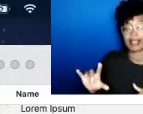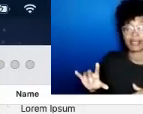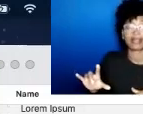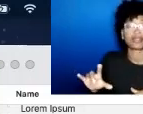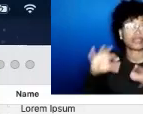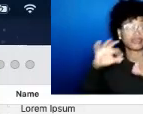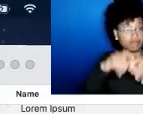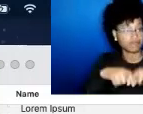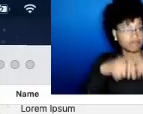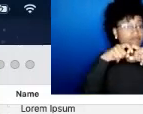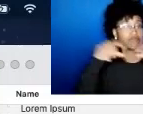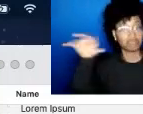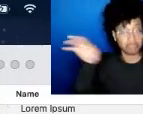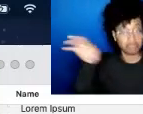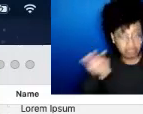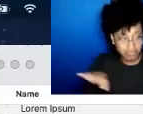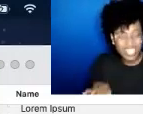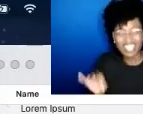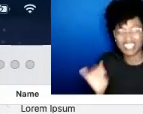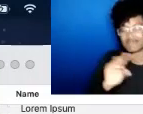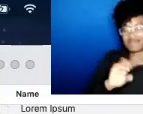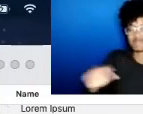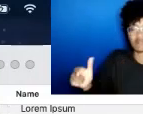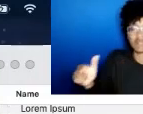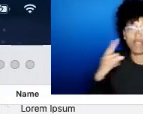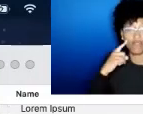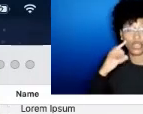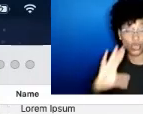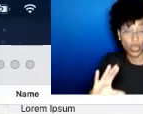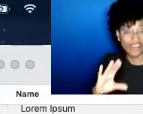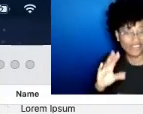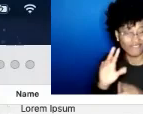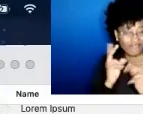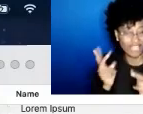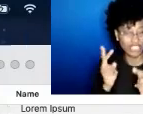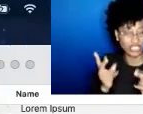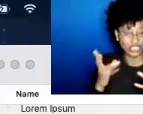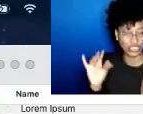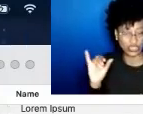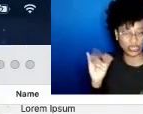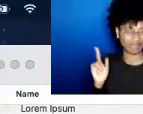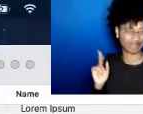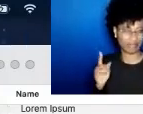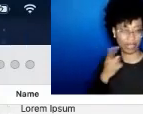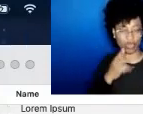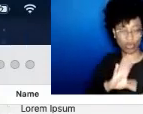will be able to 07:11:09 do the same thing. So if you're going